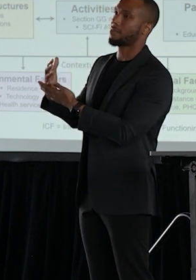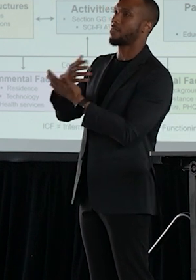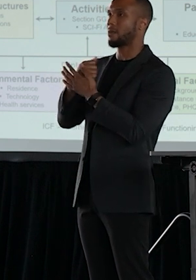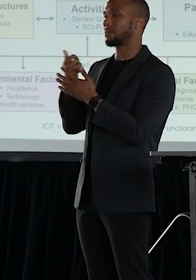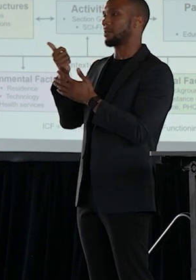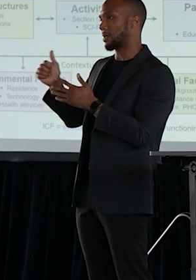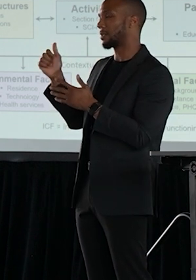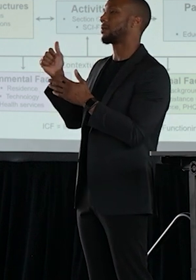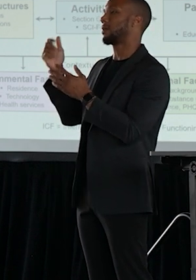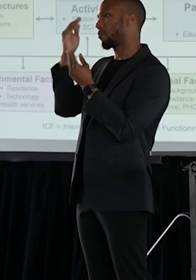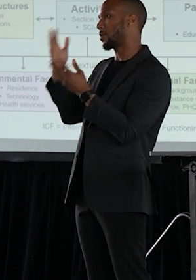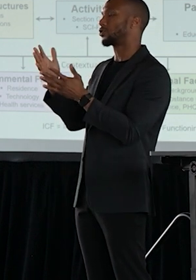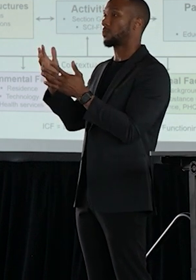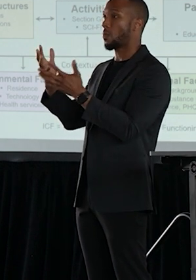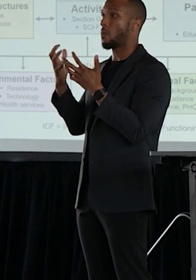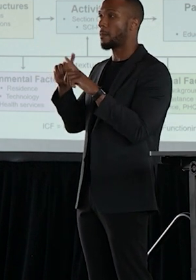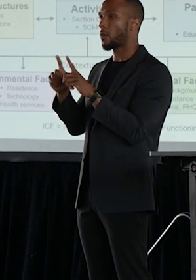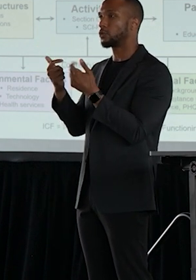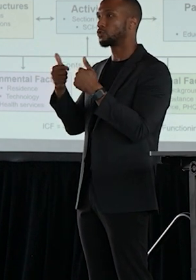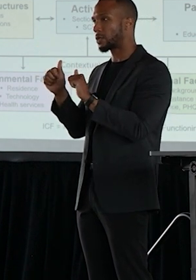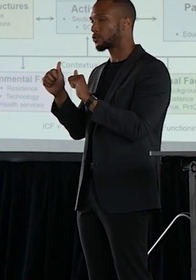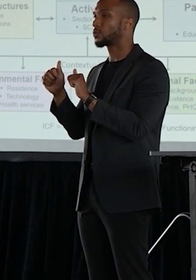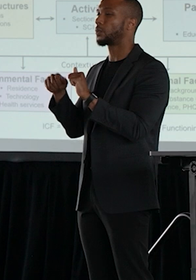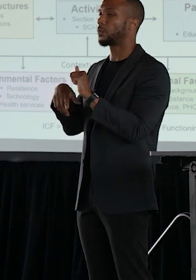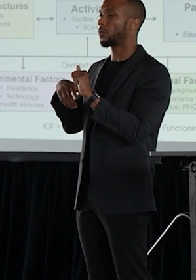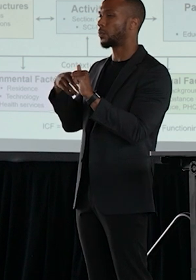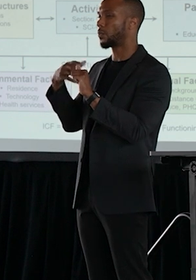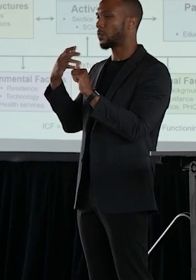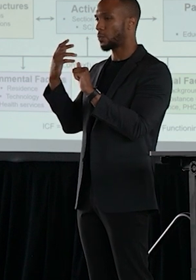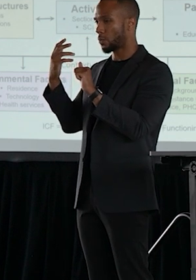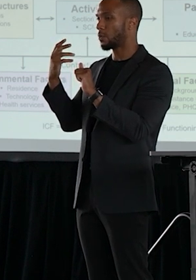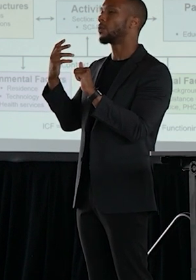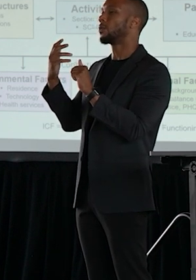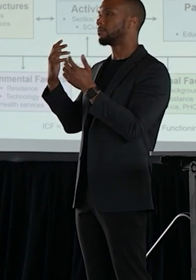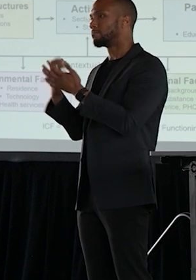information we want, but we try to map out the ICF model